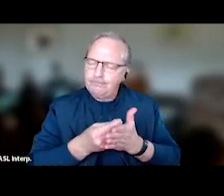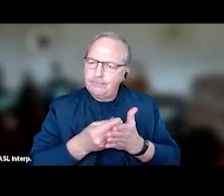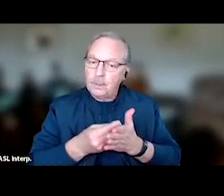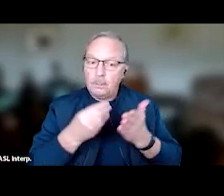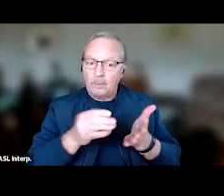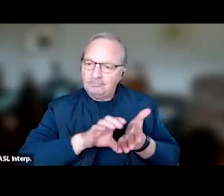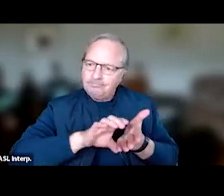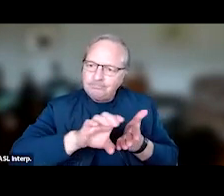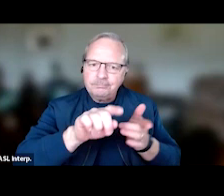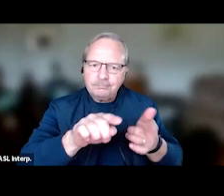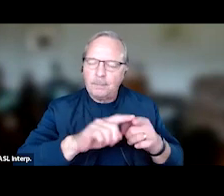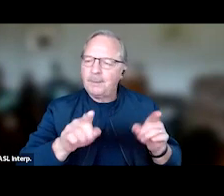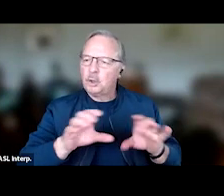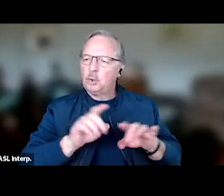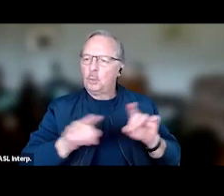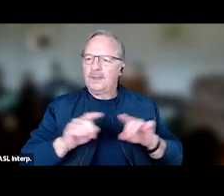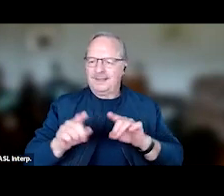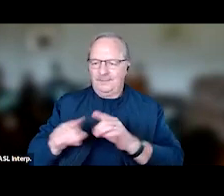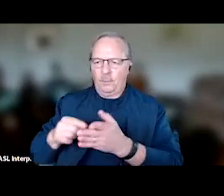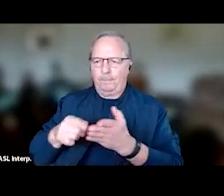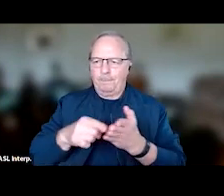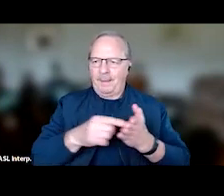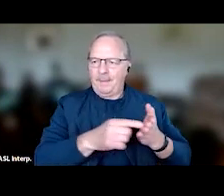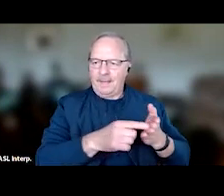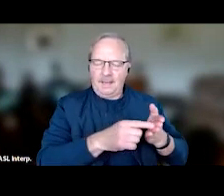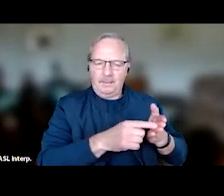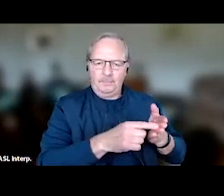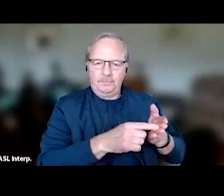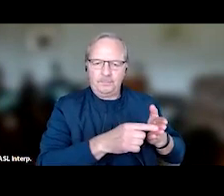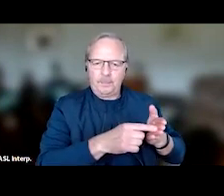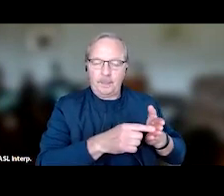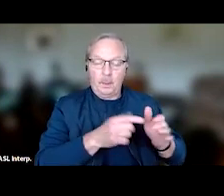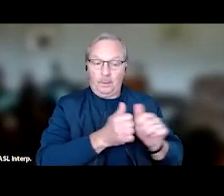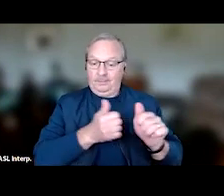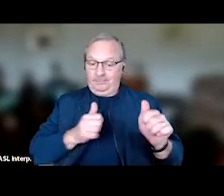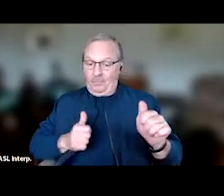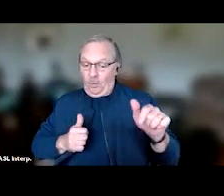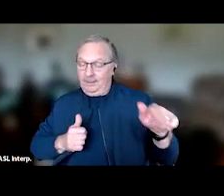But you can do it with different payments. We're wanting to move away from the general gift cards of,